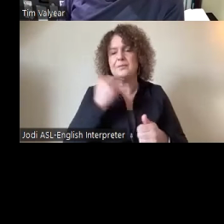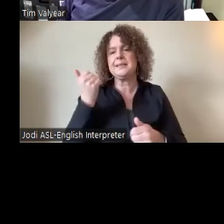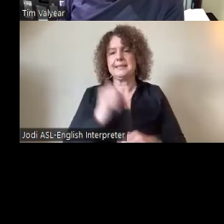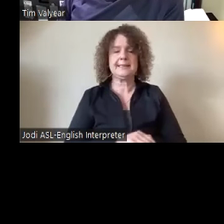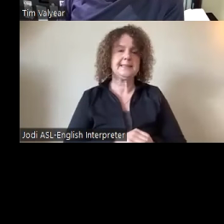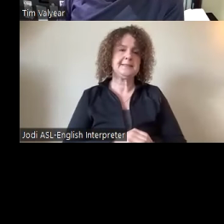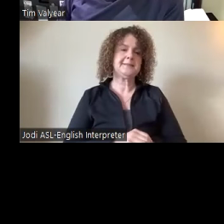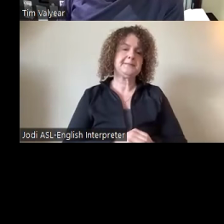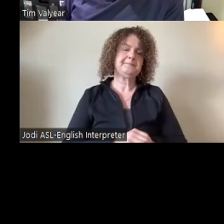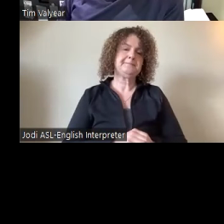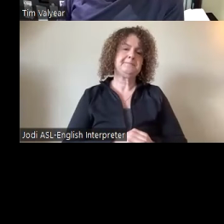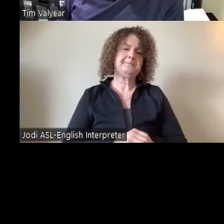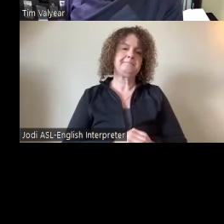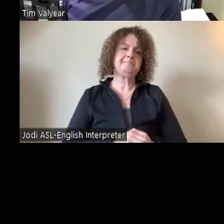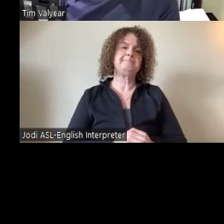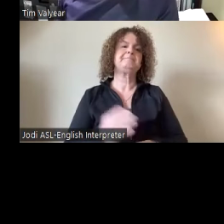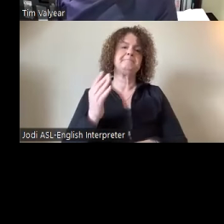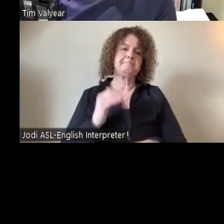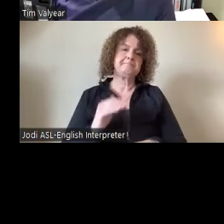. But again, self-monitoring and doing the layered